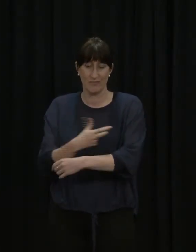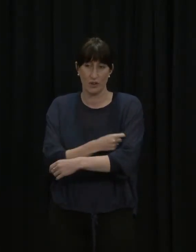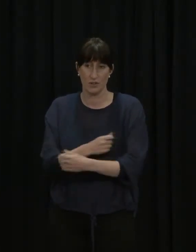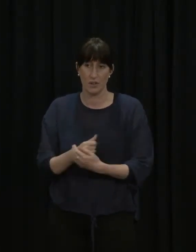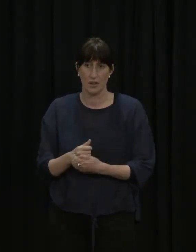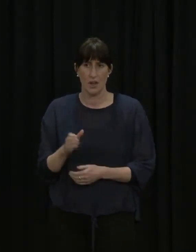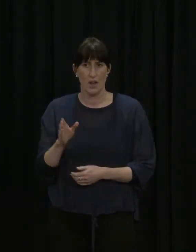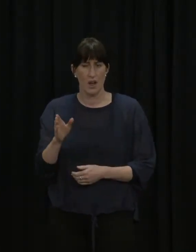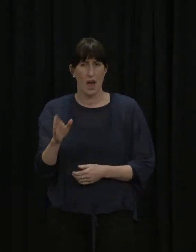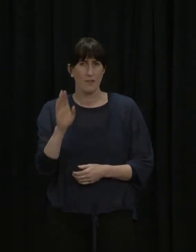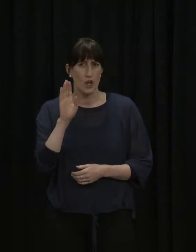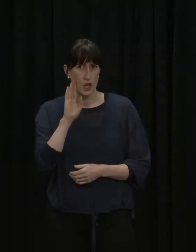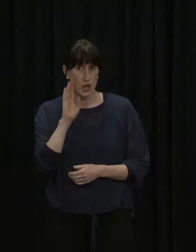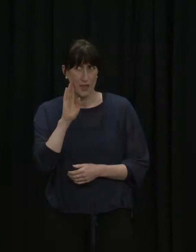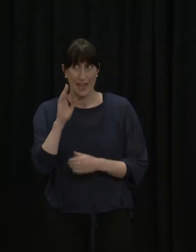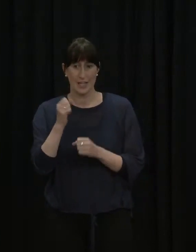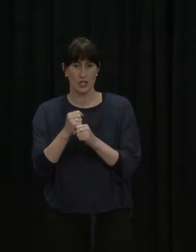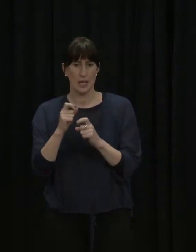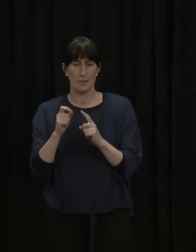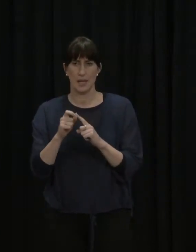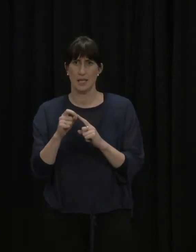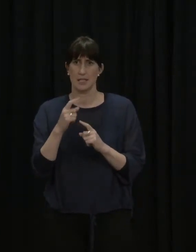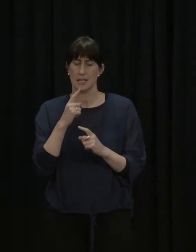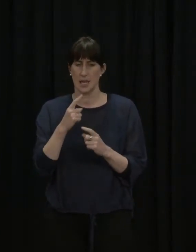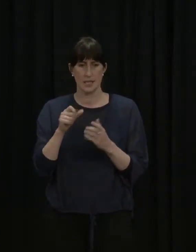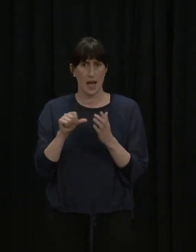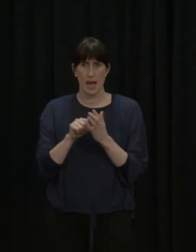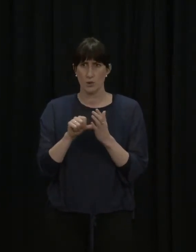of the care for people on a number of people have been contacted by their general